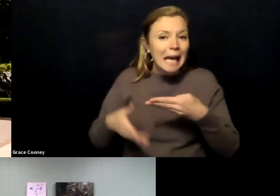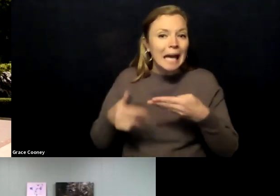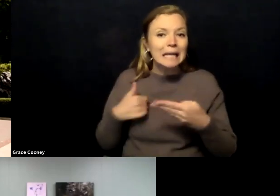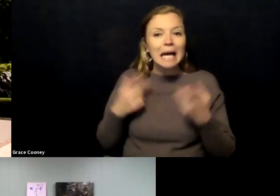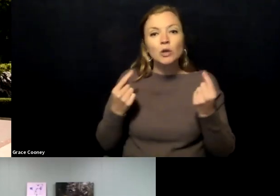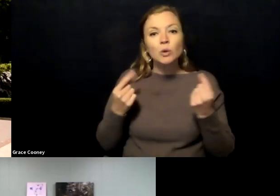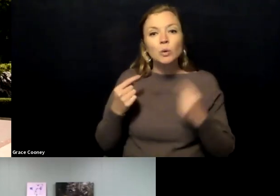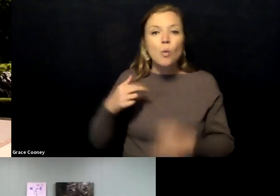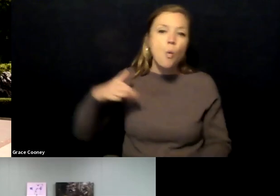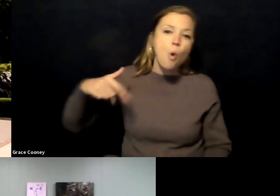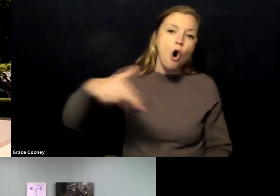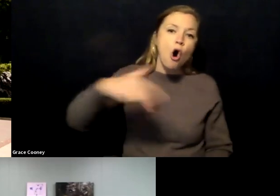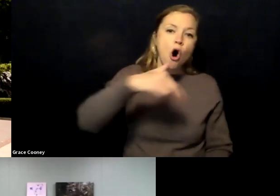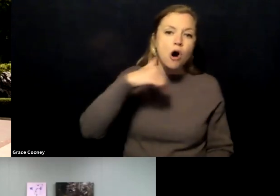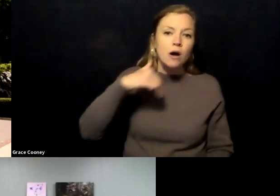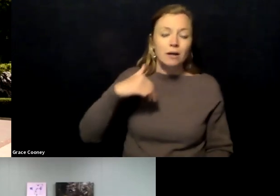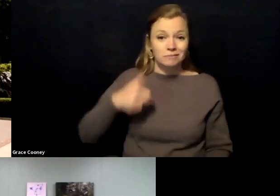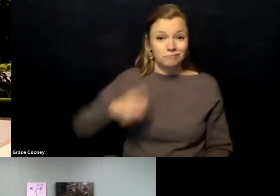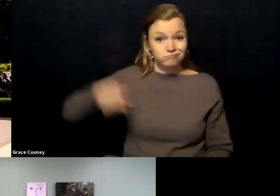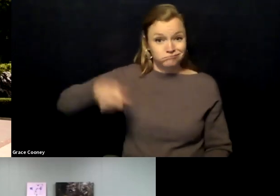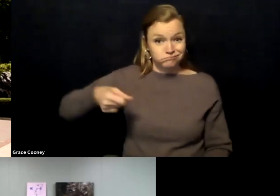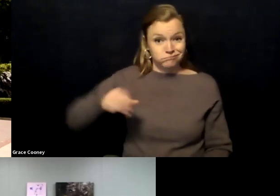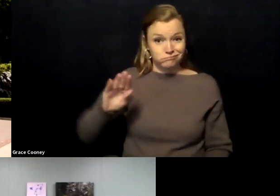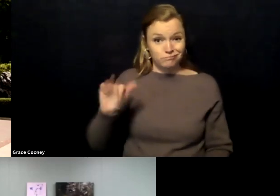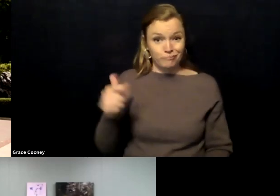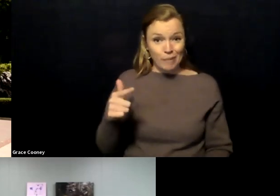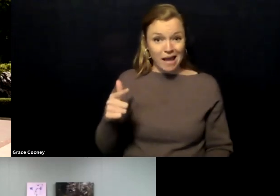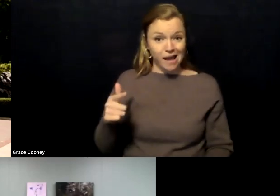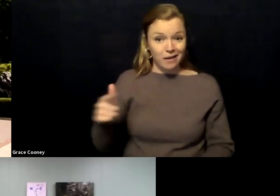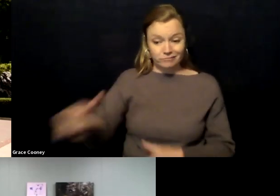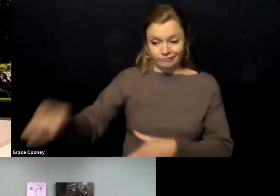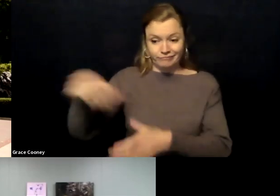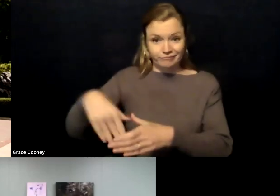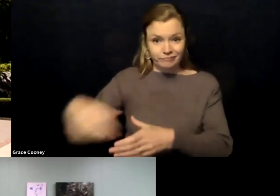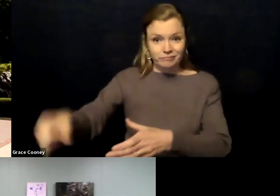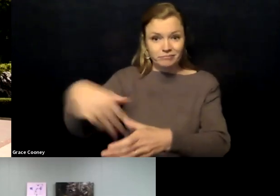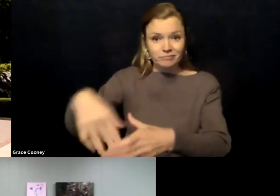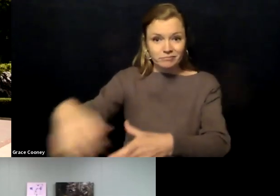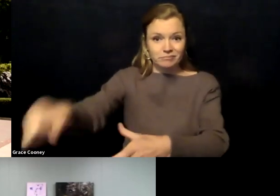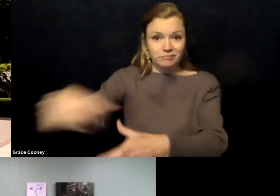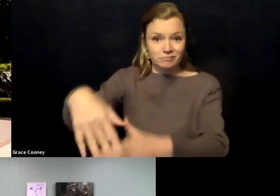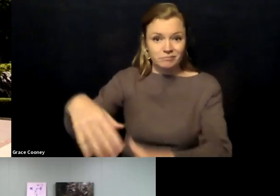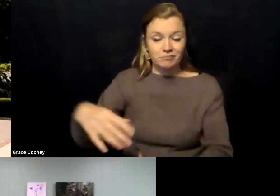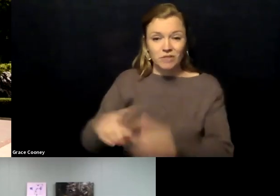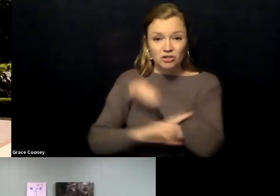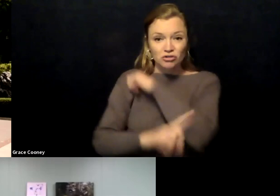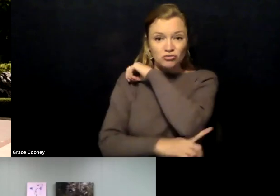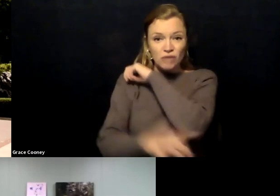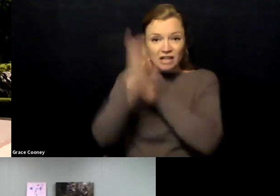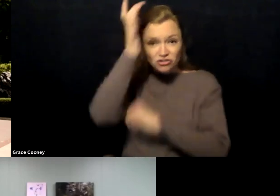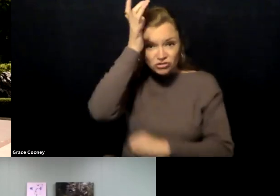and pick up trash as we go because otherwise I know it's going to end up in those waterways, which just drives me